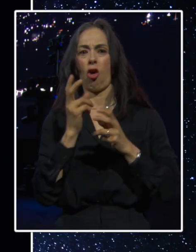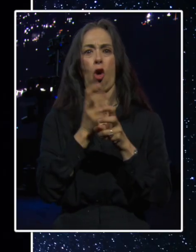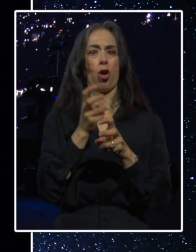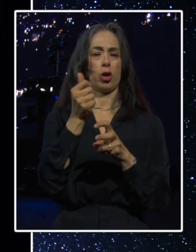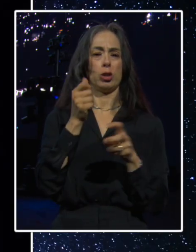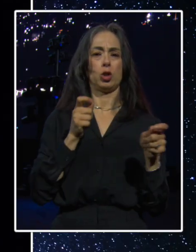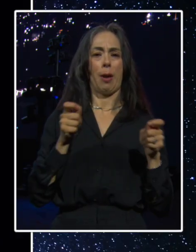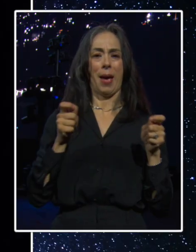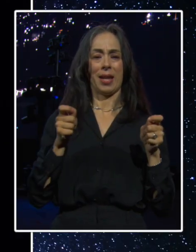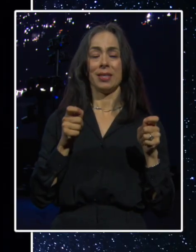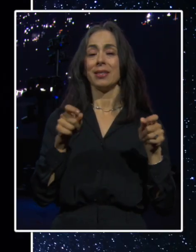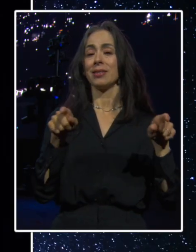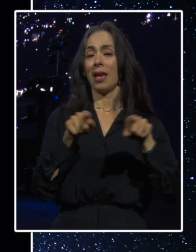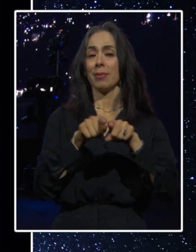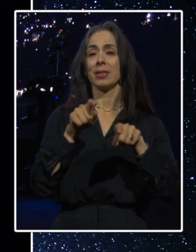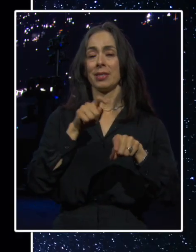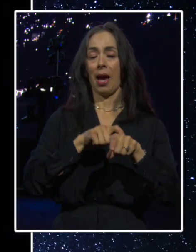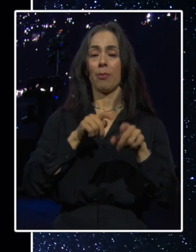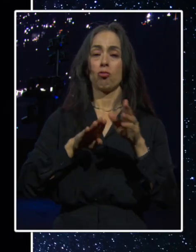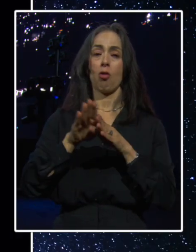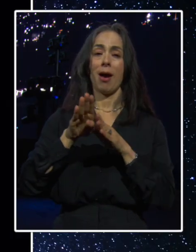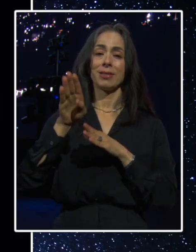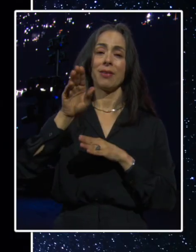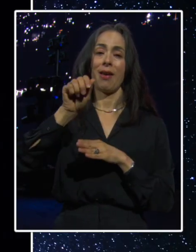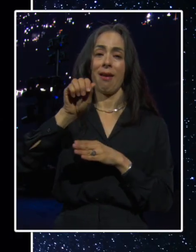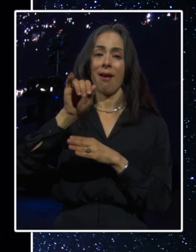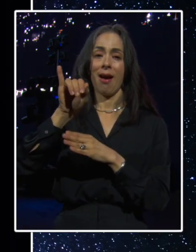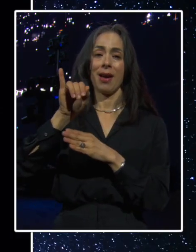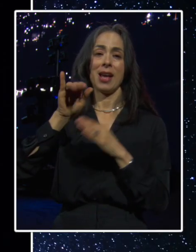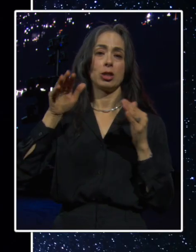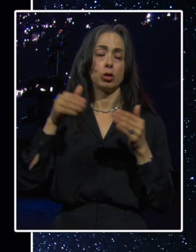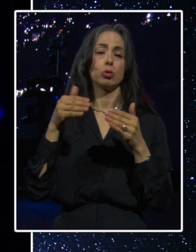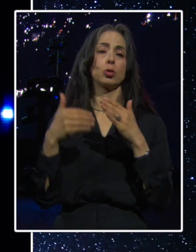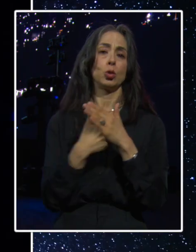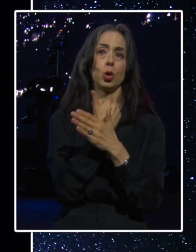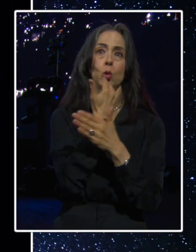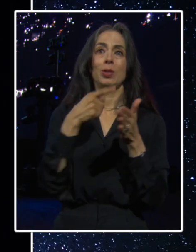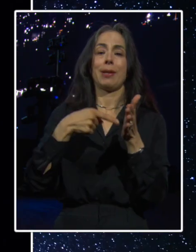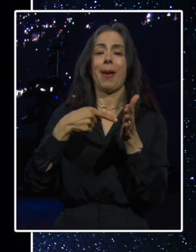At the same time, the rise of AI has introduced new demands on your network.